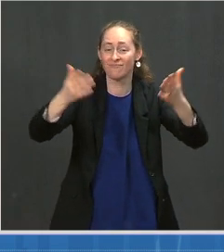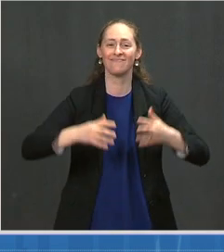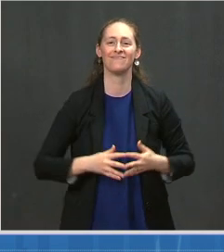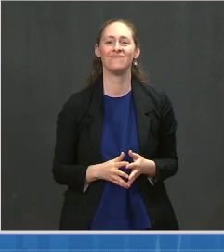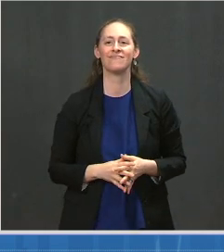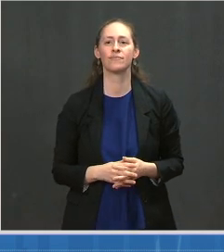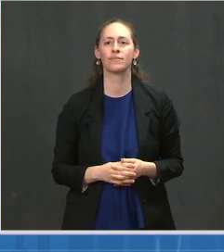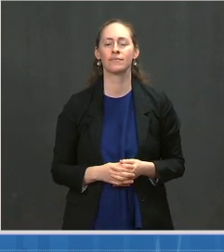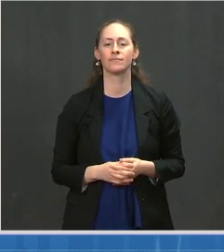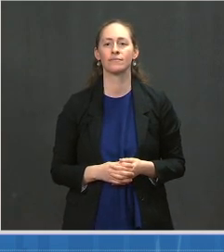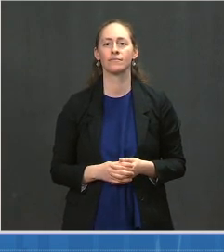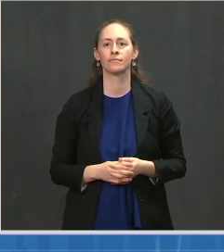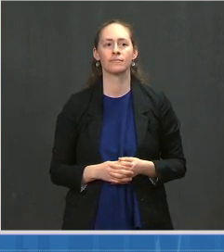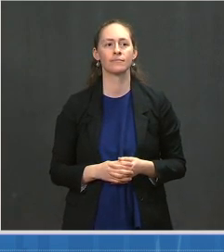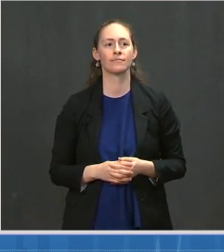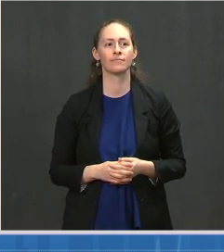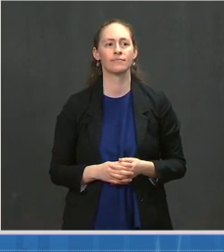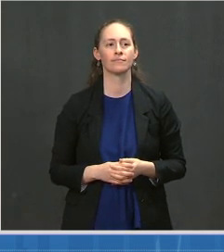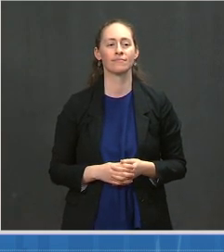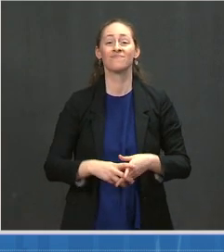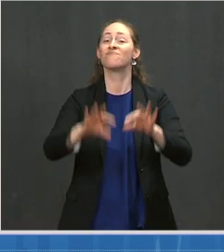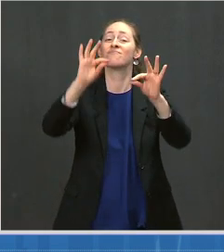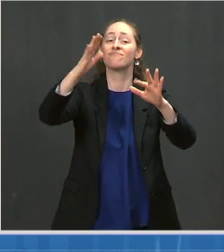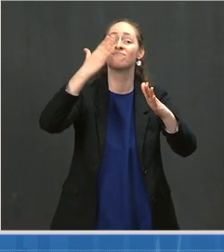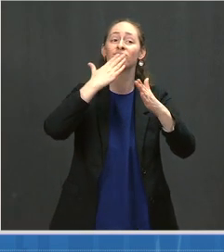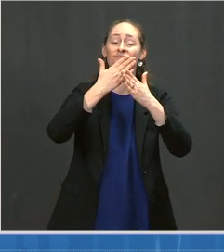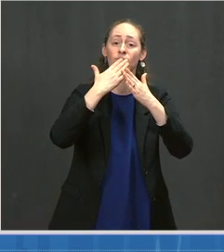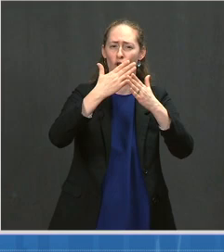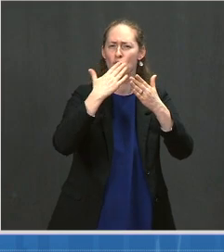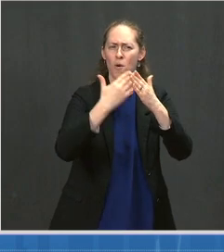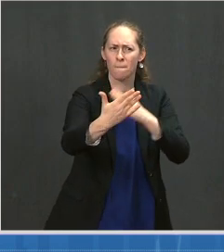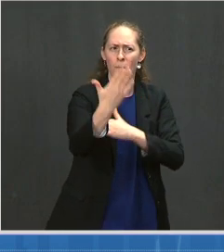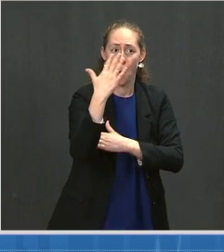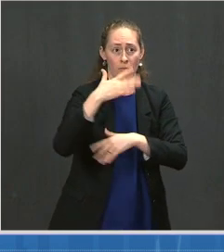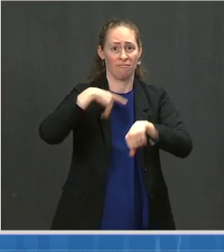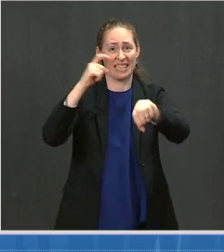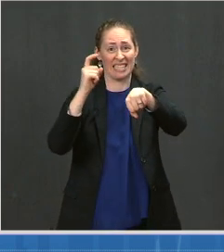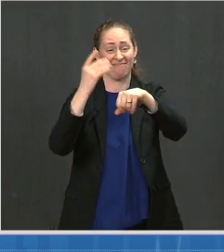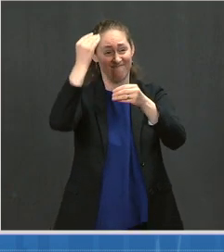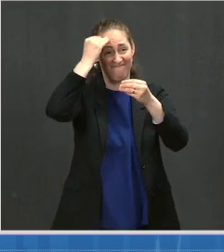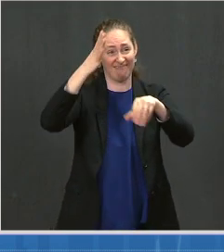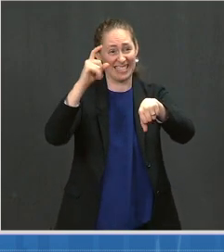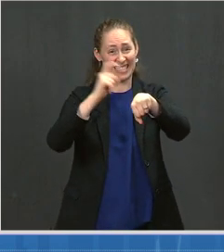Moderator: Thanks, everybody, for joining. Just a reminder: We are running tight on time, so please keep your question to one question.